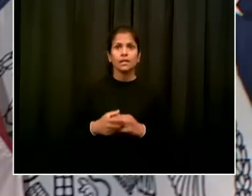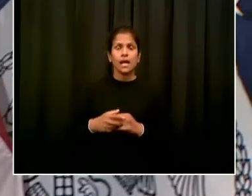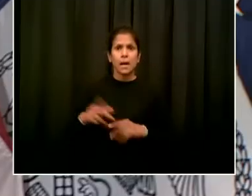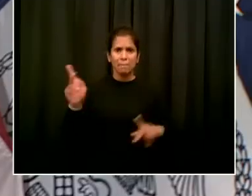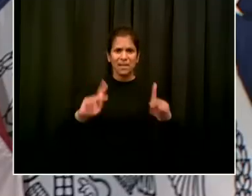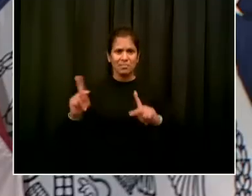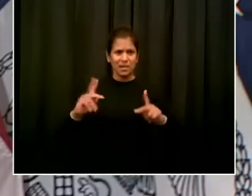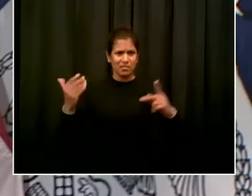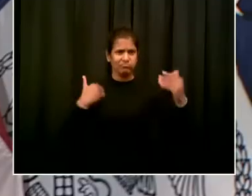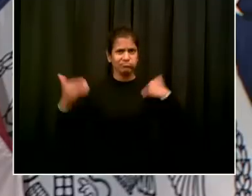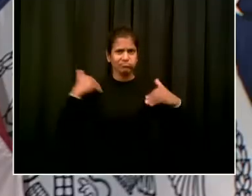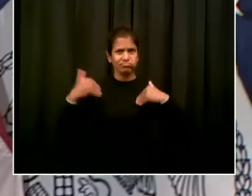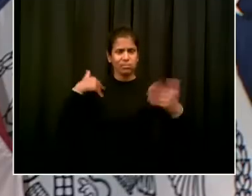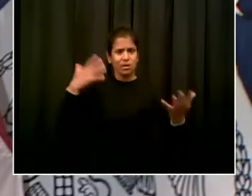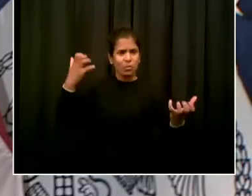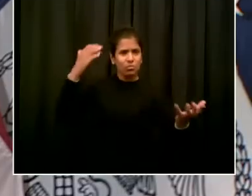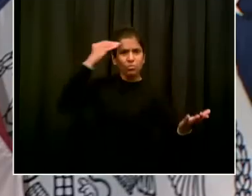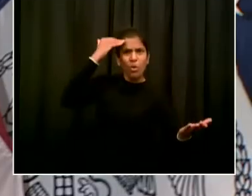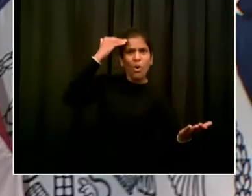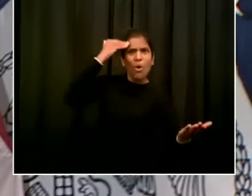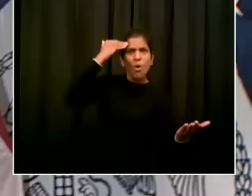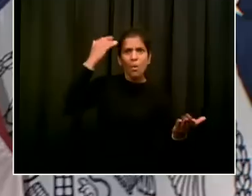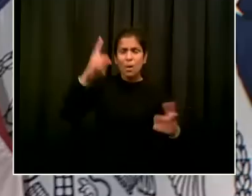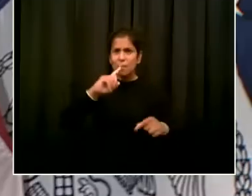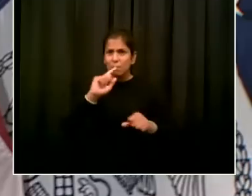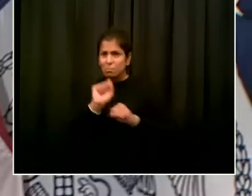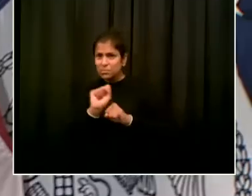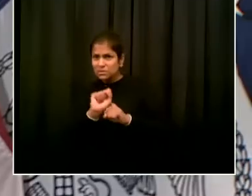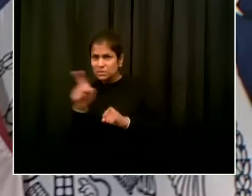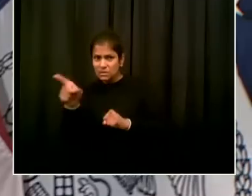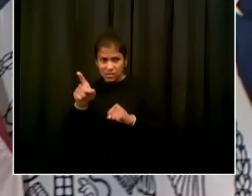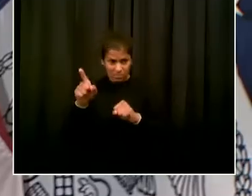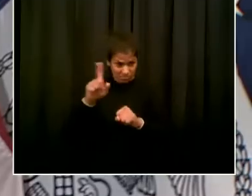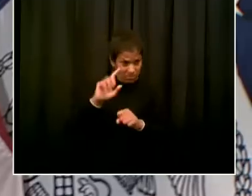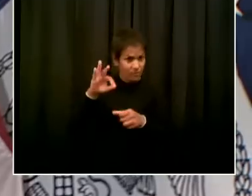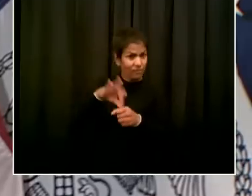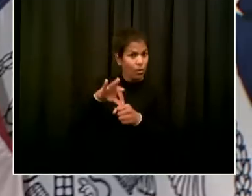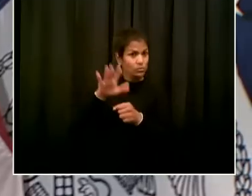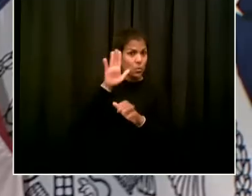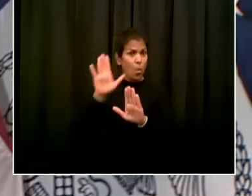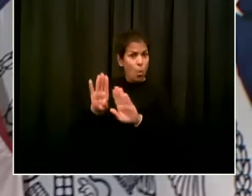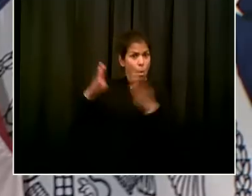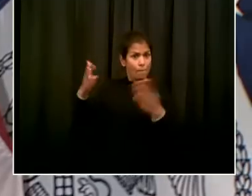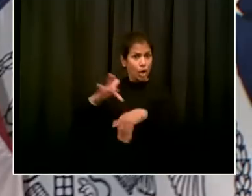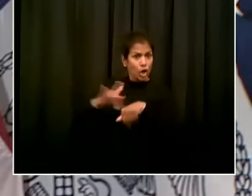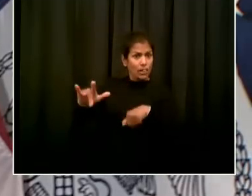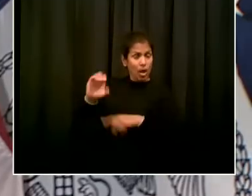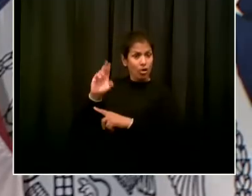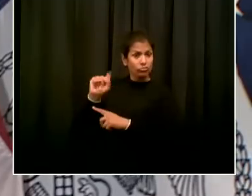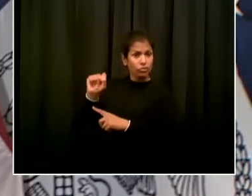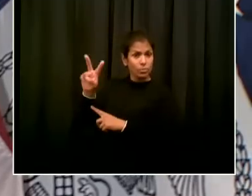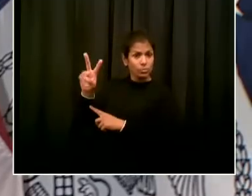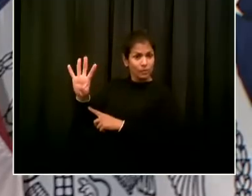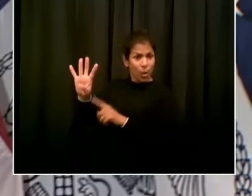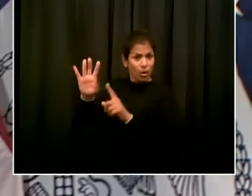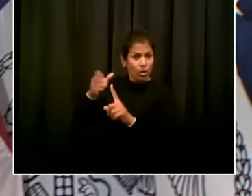ASKING ASK ABOUT THAT. SO WILL WE GET THE ANSWER, THAT WOULD BEBE GREAEAT. MMY SECECNOD D